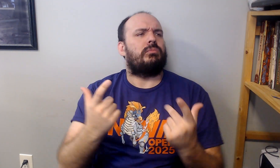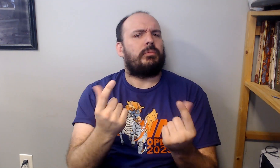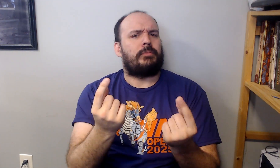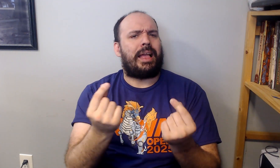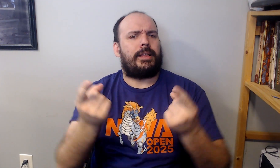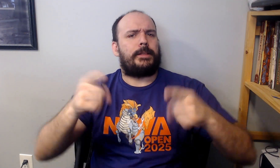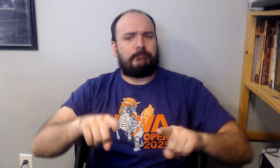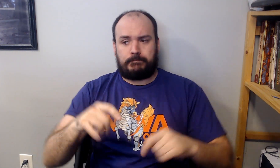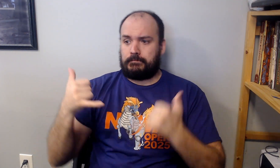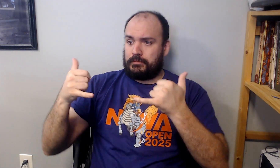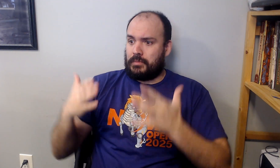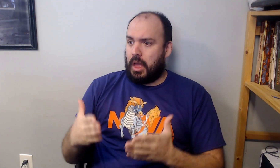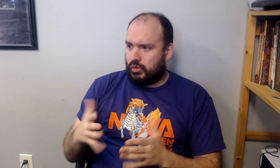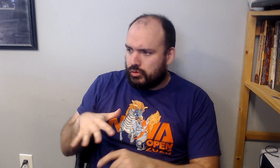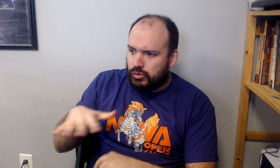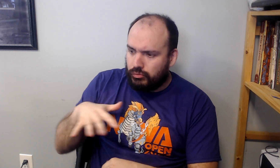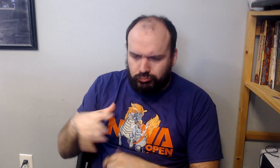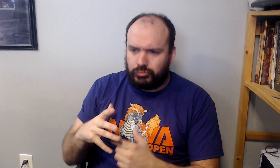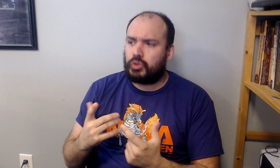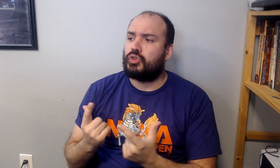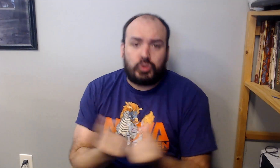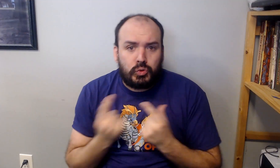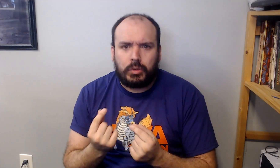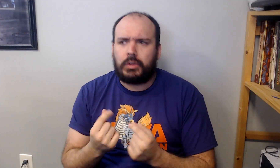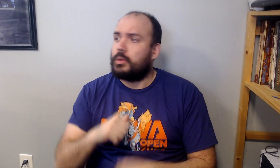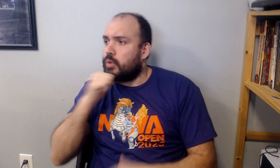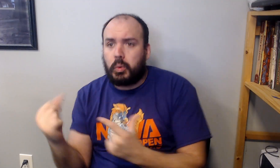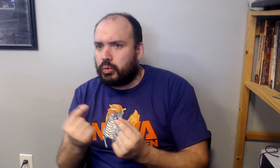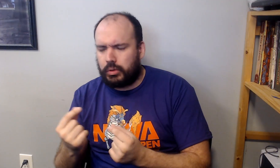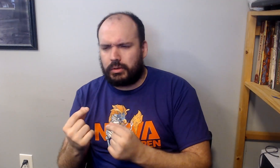It’s what happens while players do things, or do not do things.